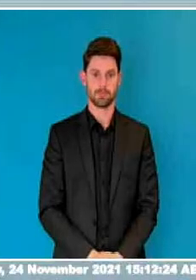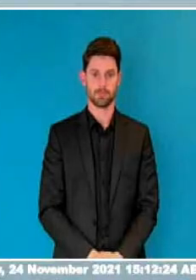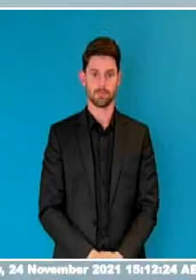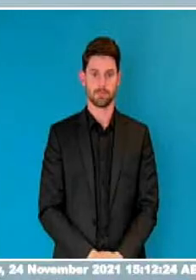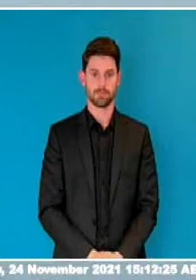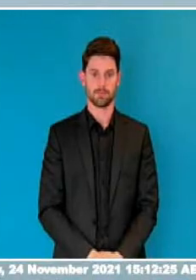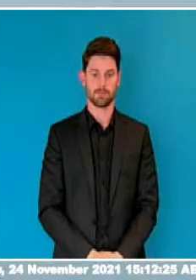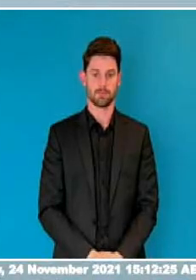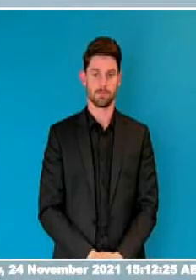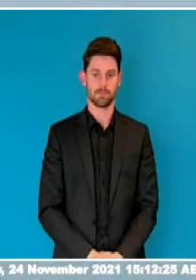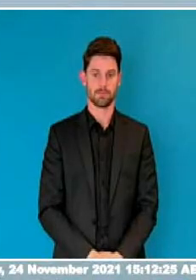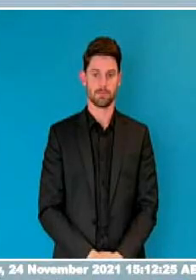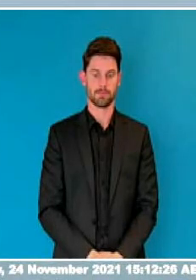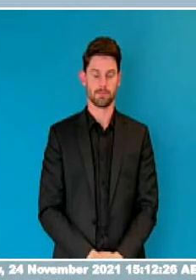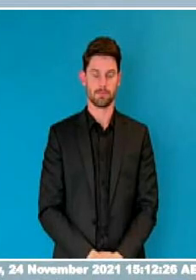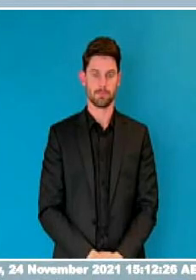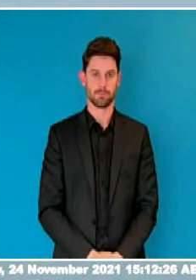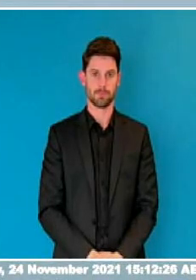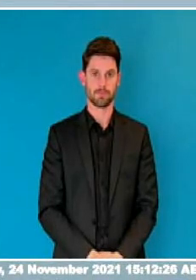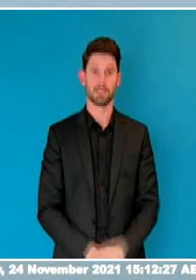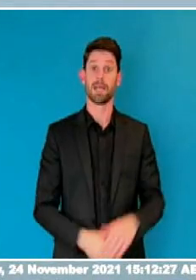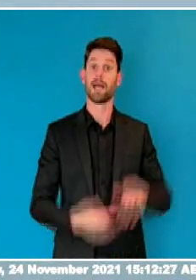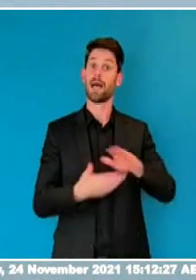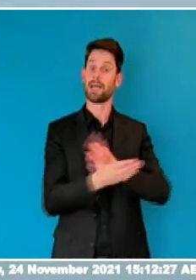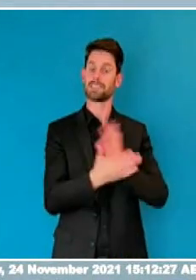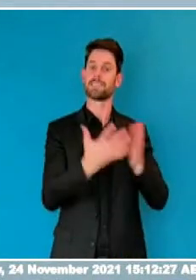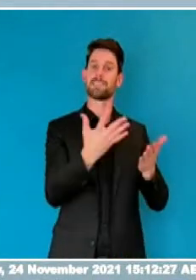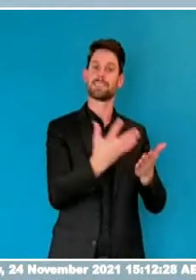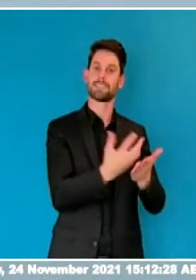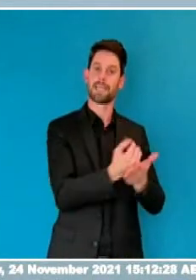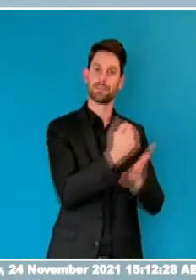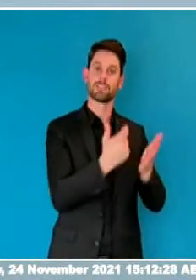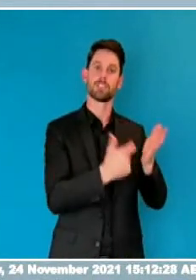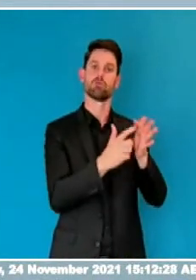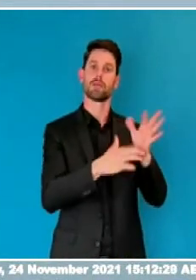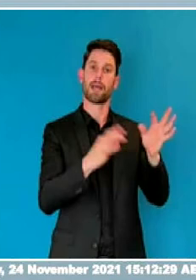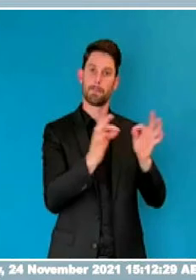Under the Safety Rehabilitation and Compensation Scheme, it's --- the